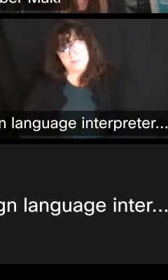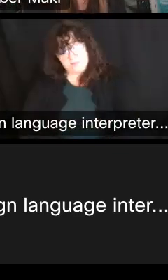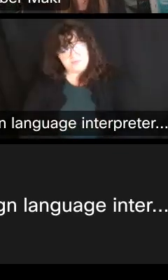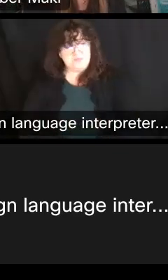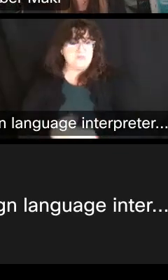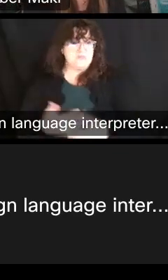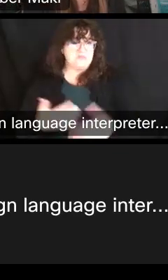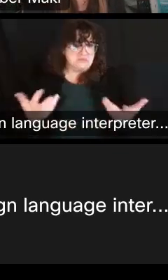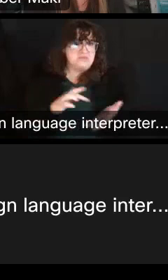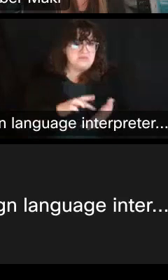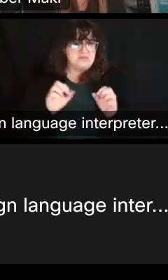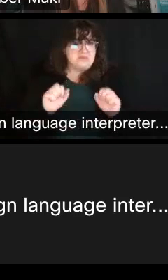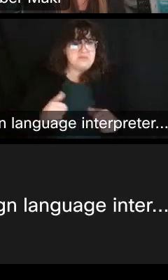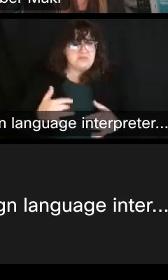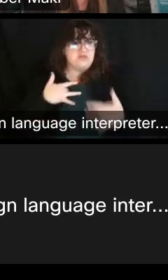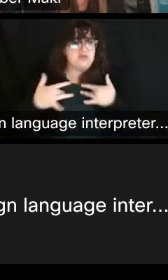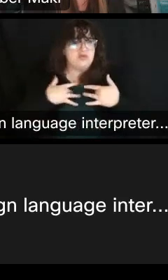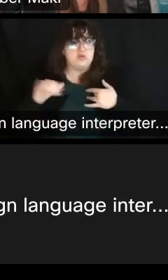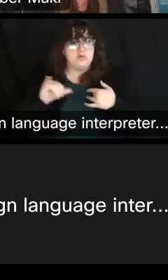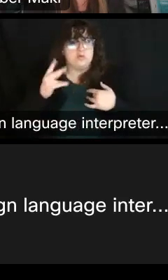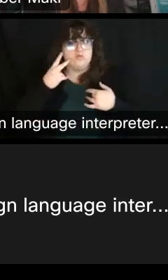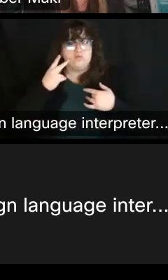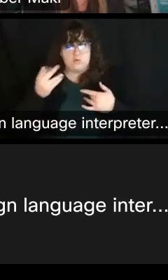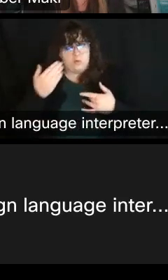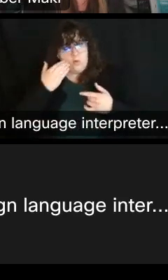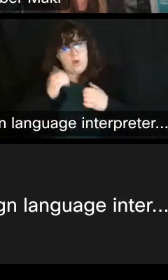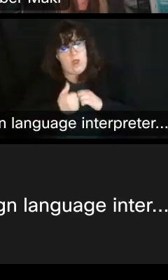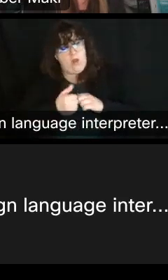concerning as to whether or not they know how to do a functional behavior assessment,